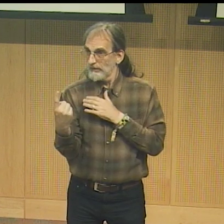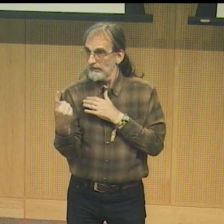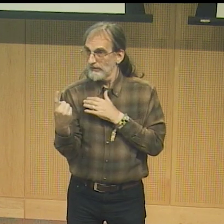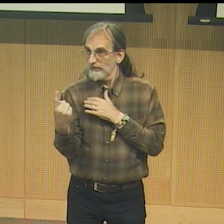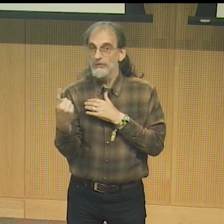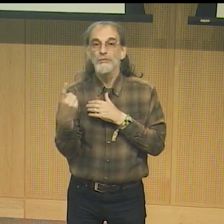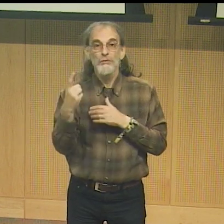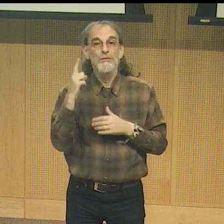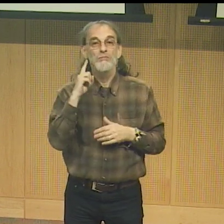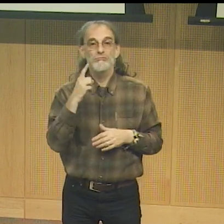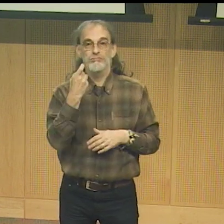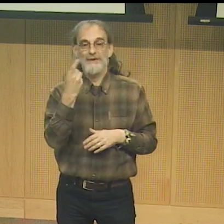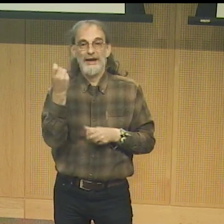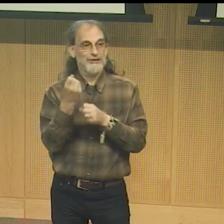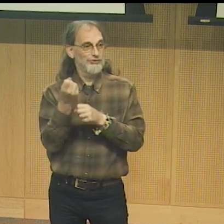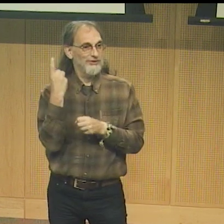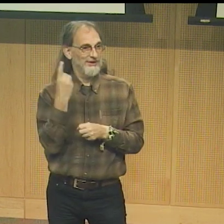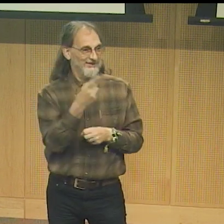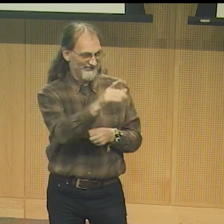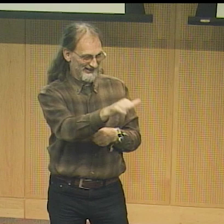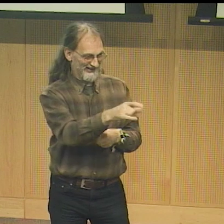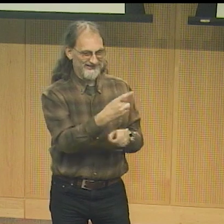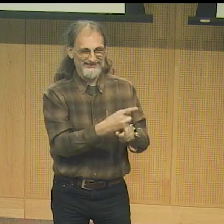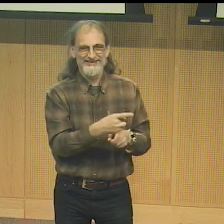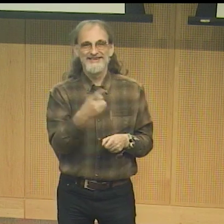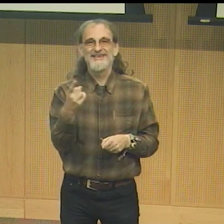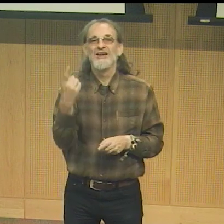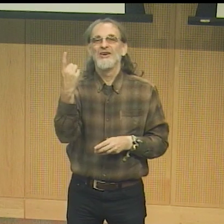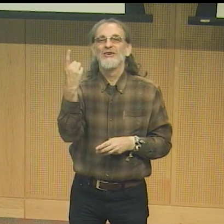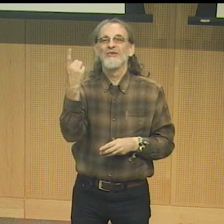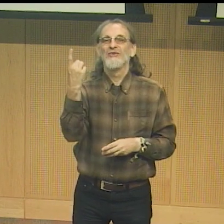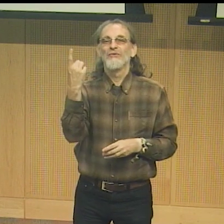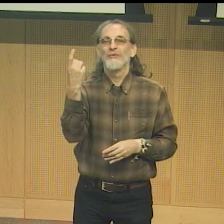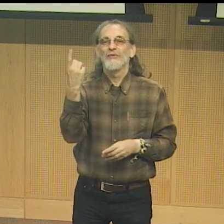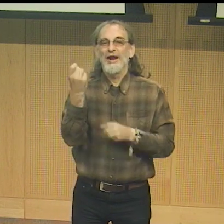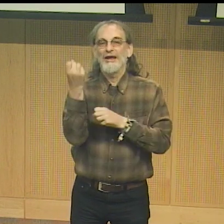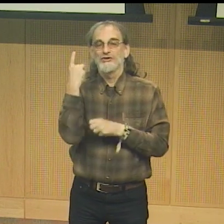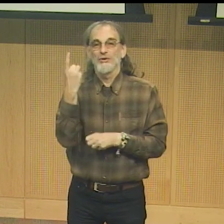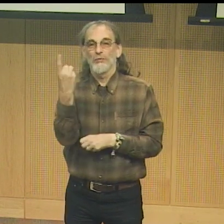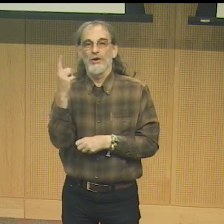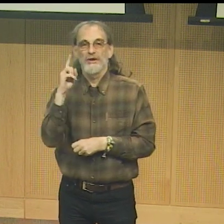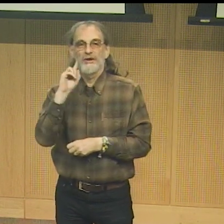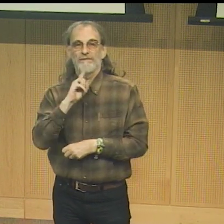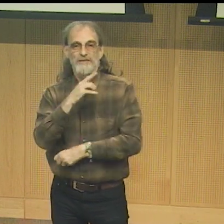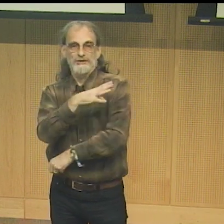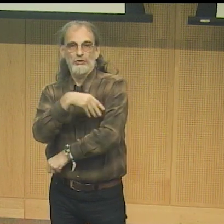There was a Scottish Deaf sailor who last year was